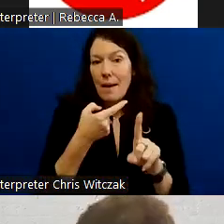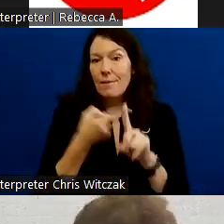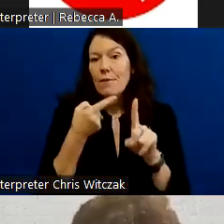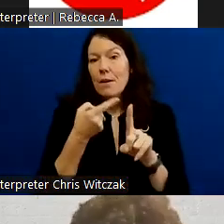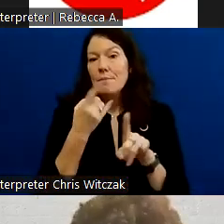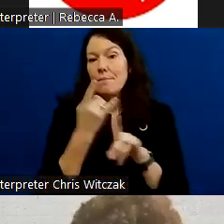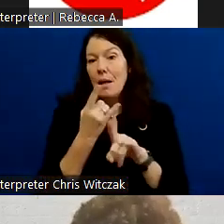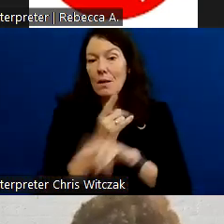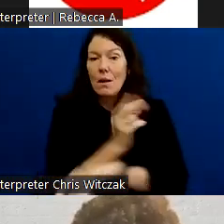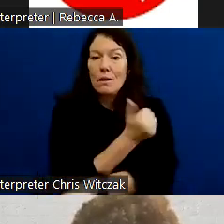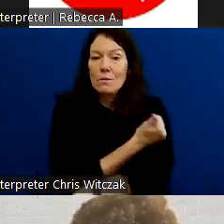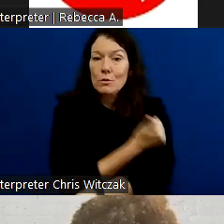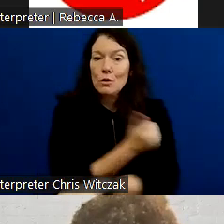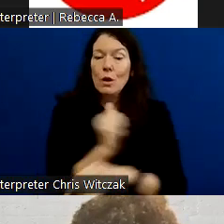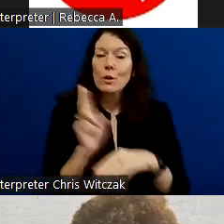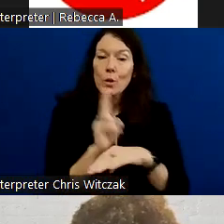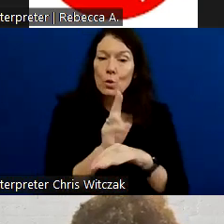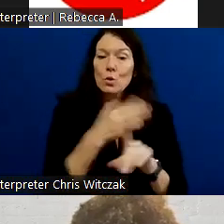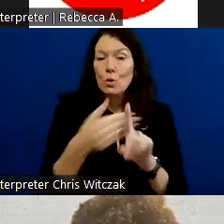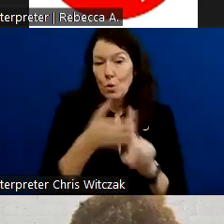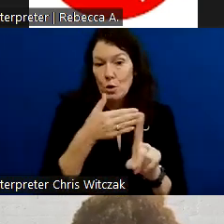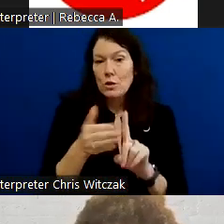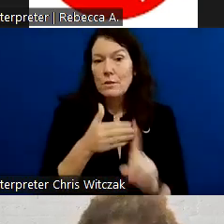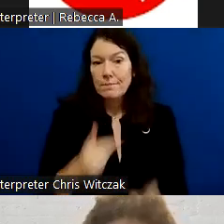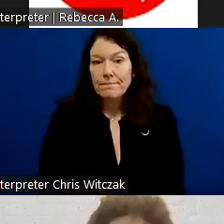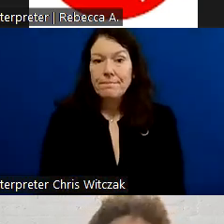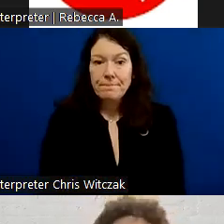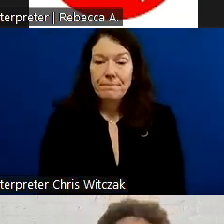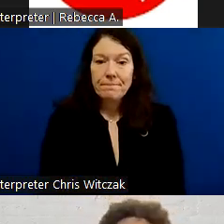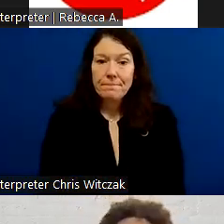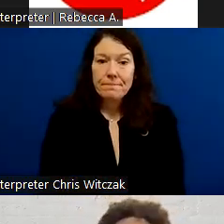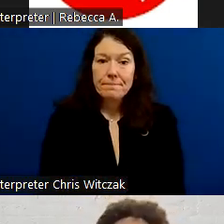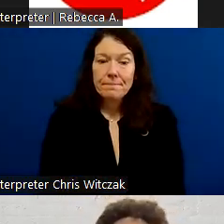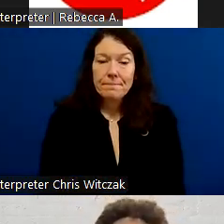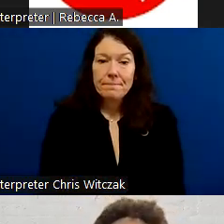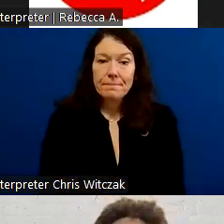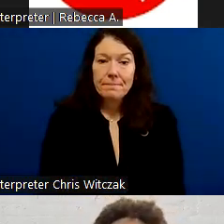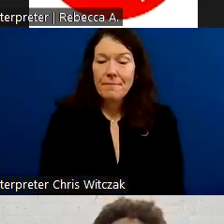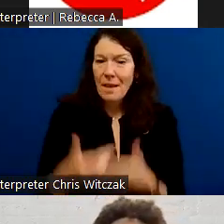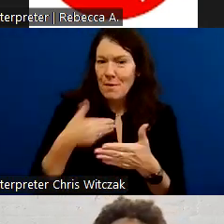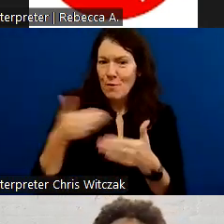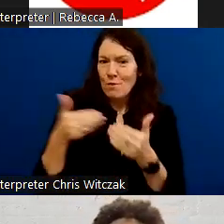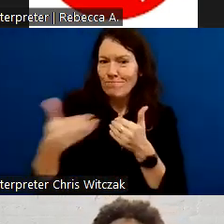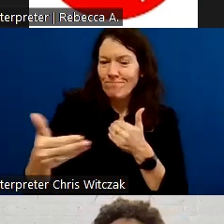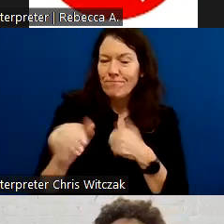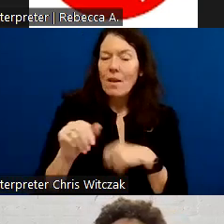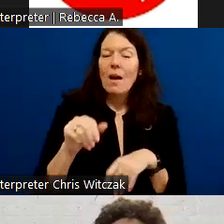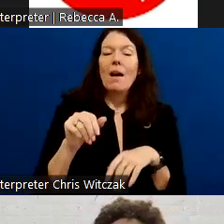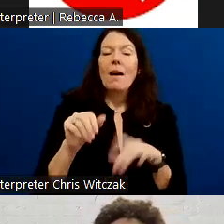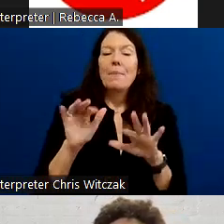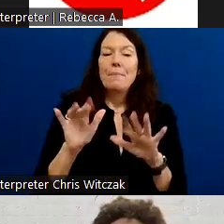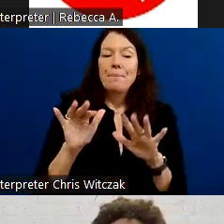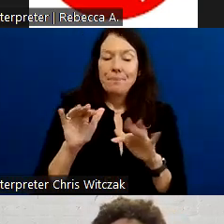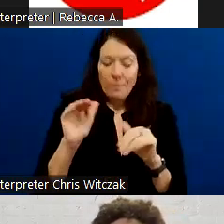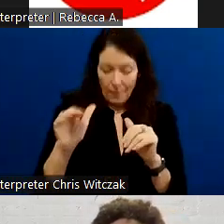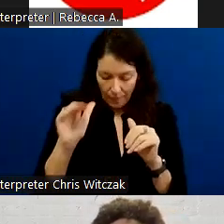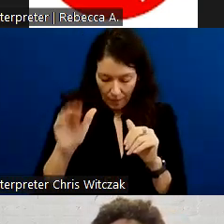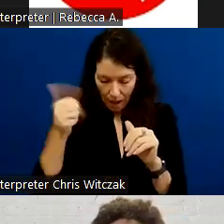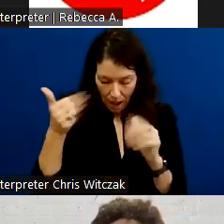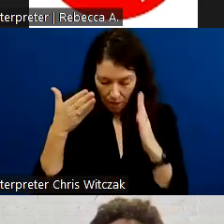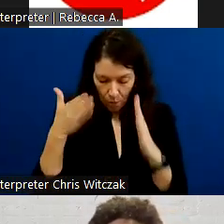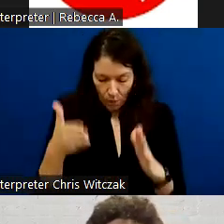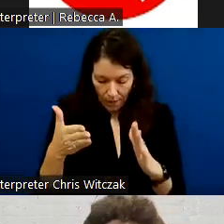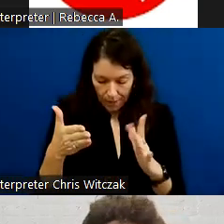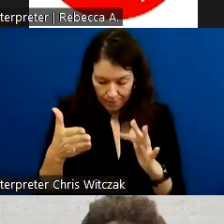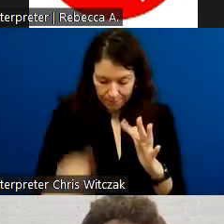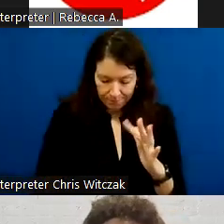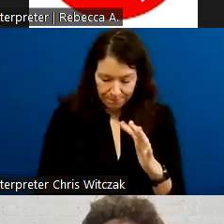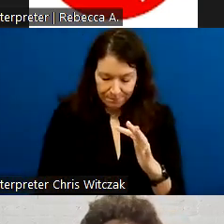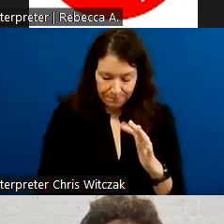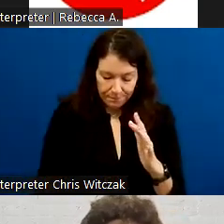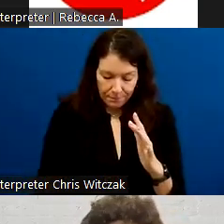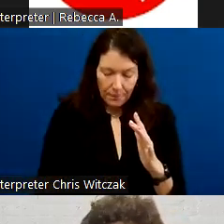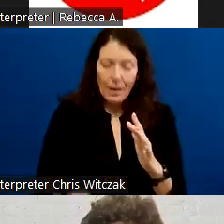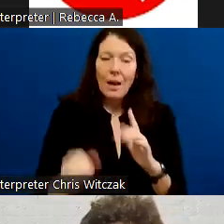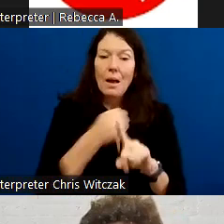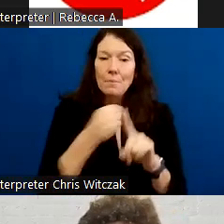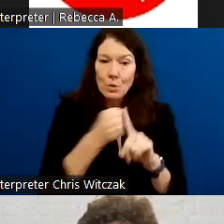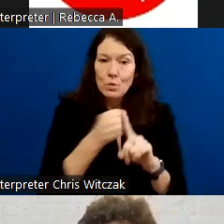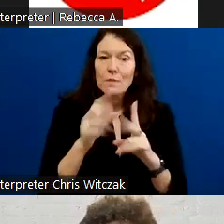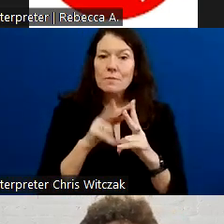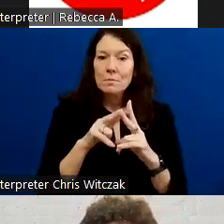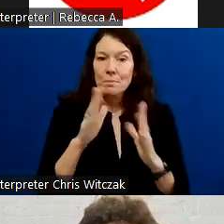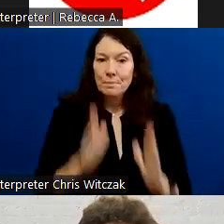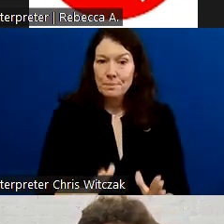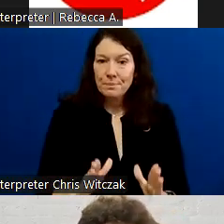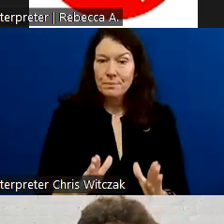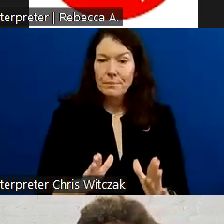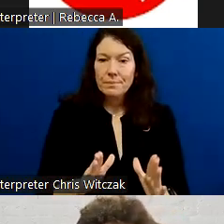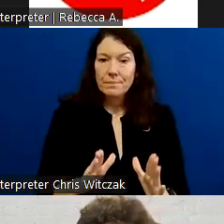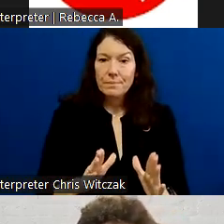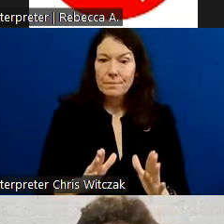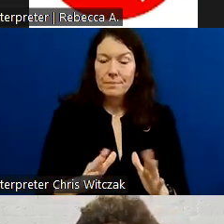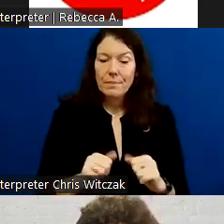um and before we move forward another um way that abusive partners have used um substance